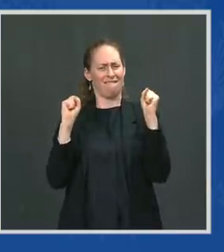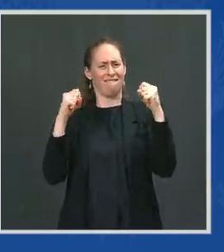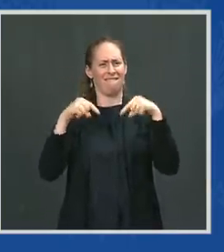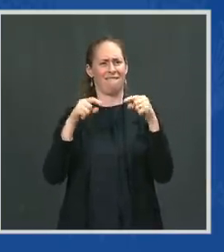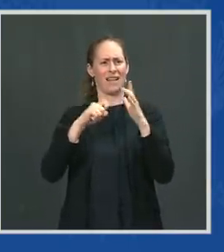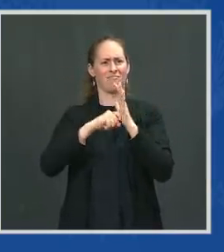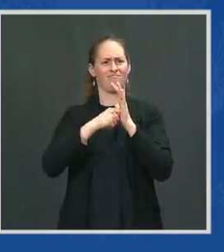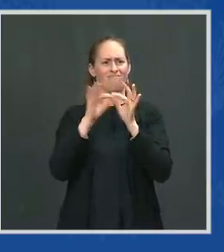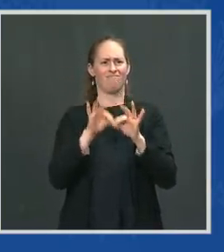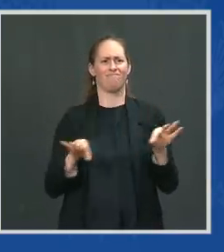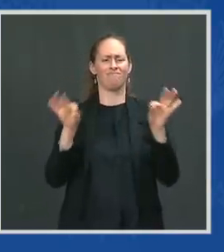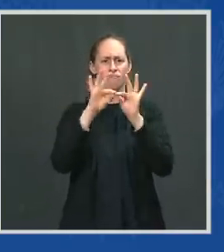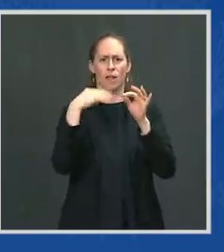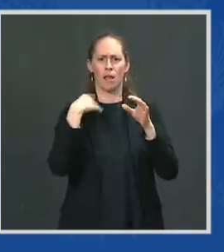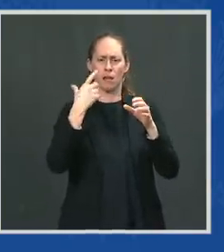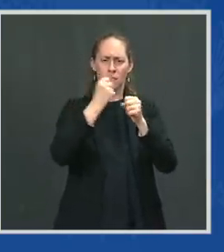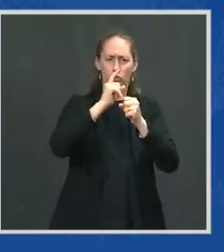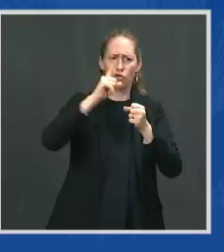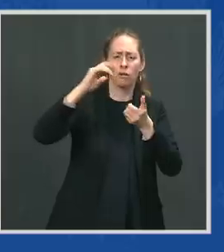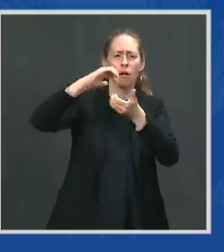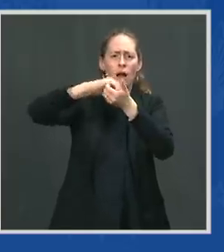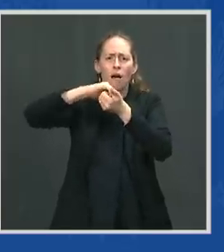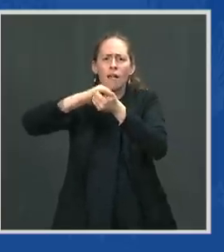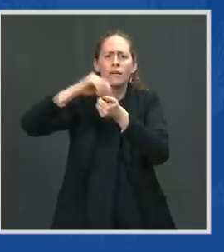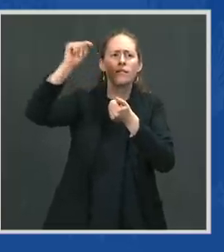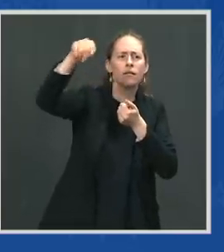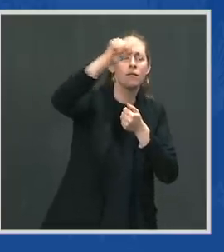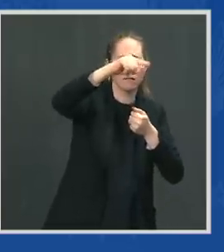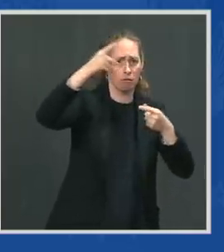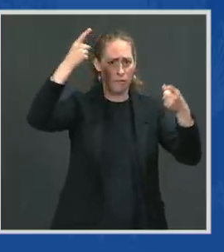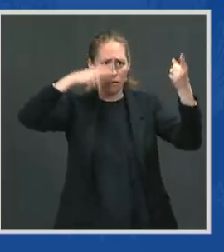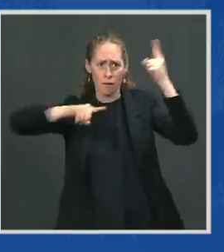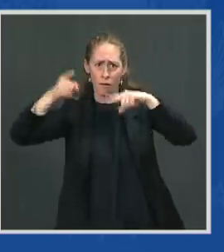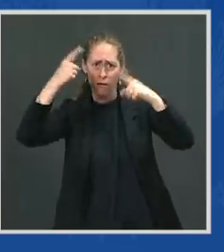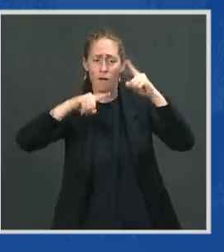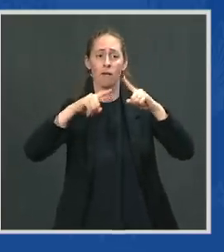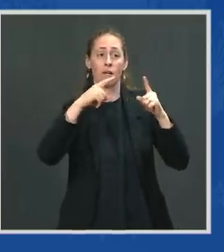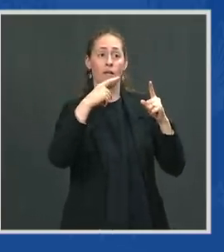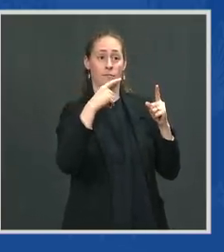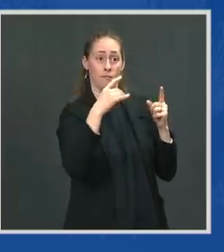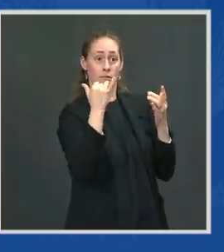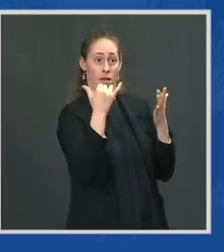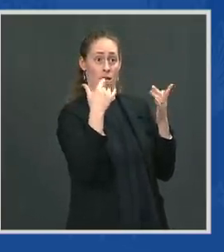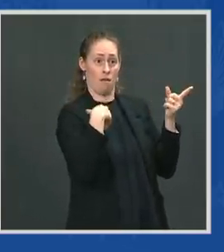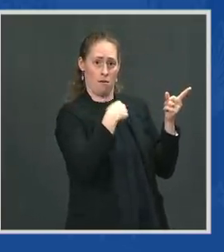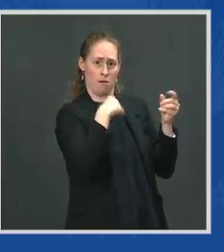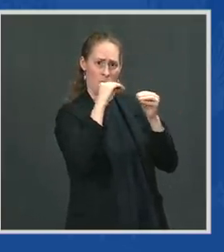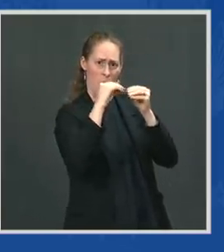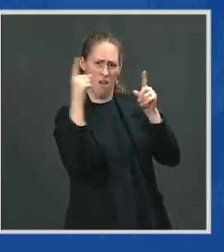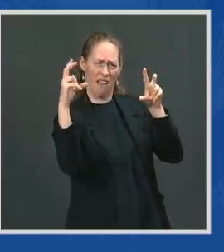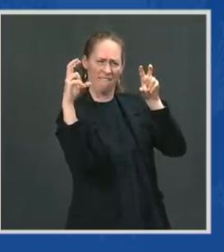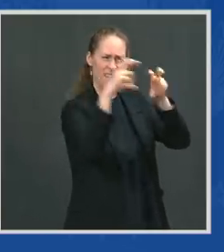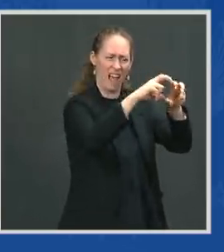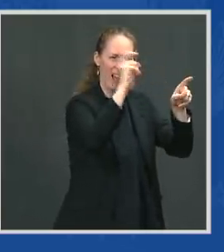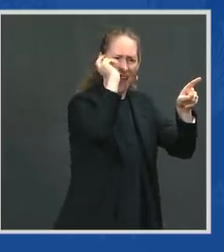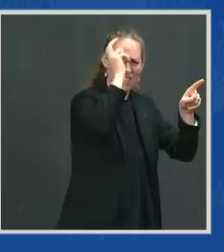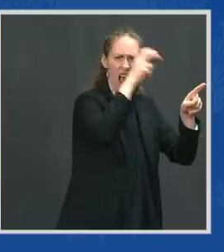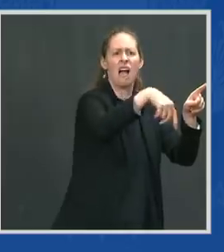who now have more forces in Afghanistan than we do. And the Taliban should know that if they attack us